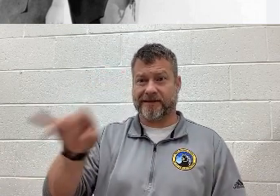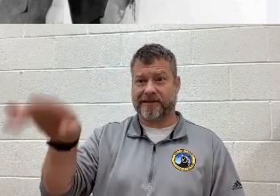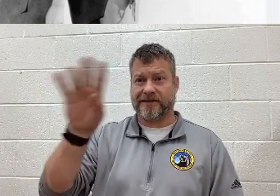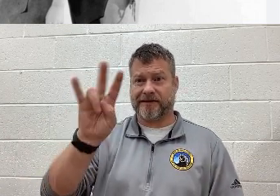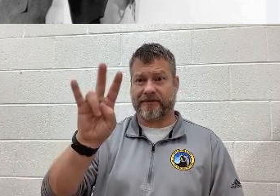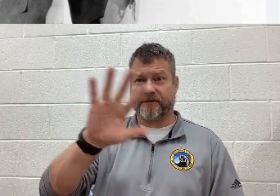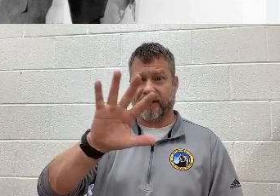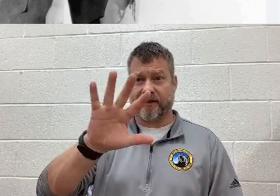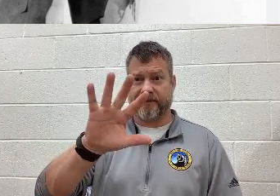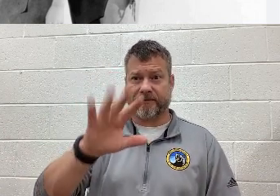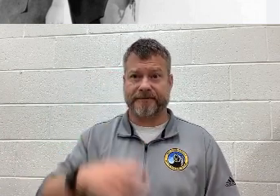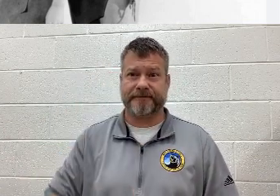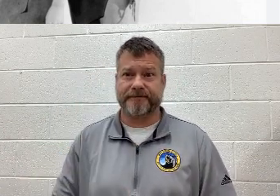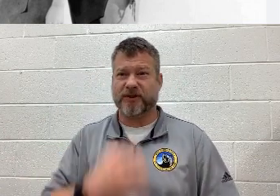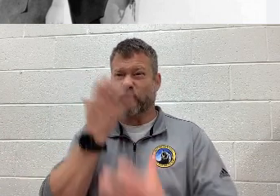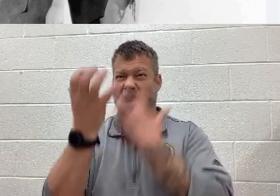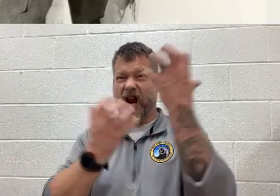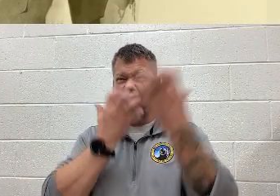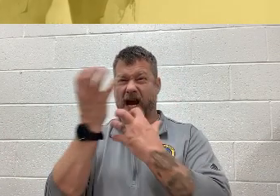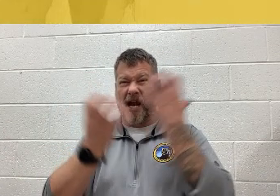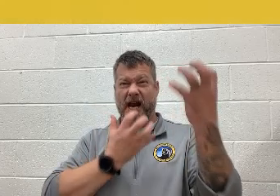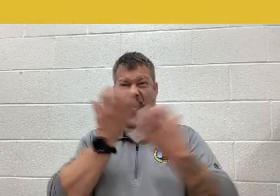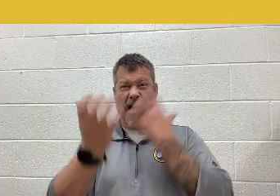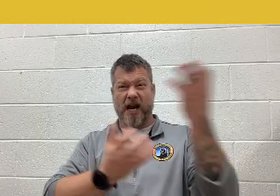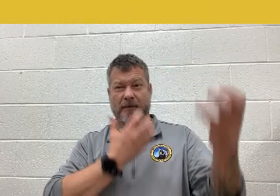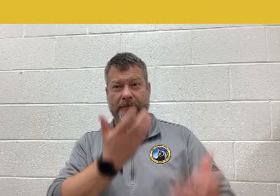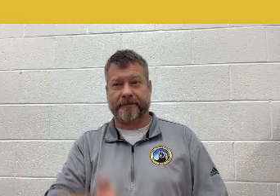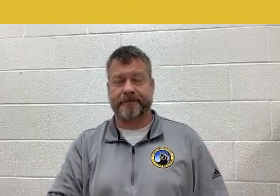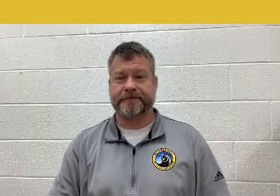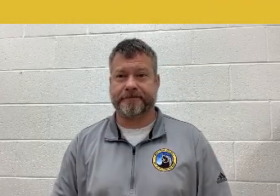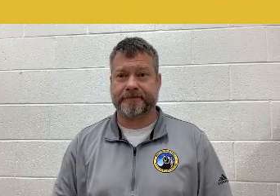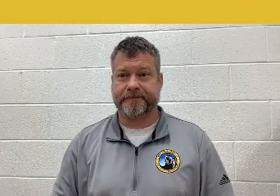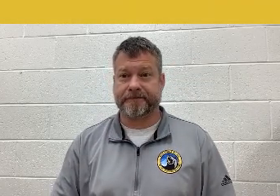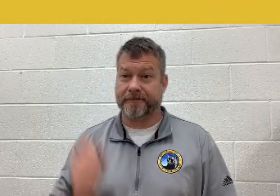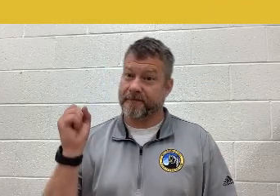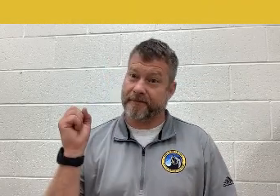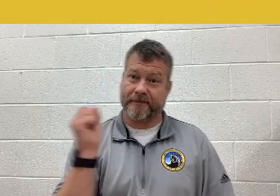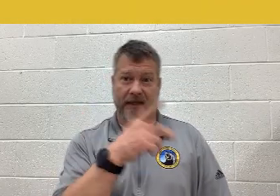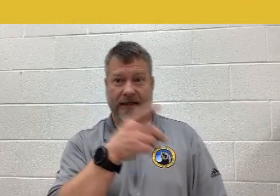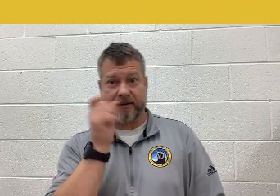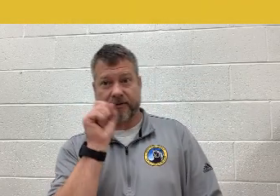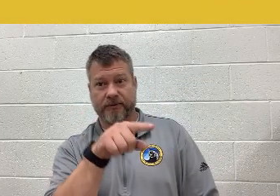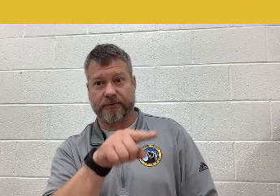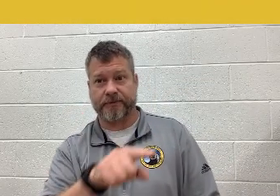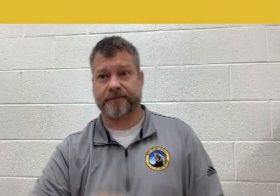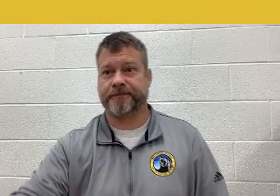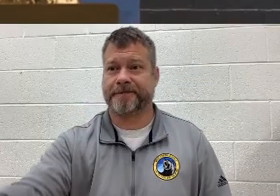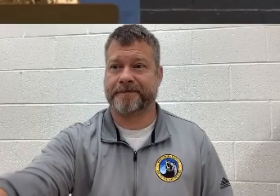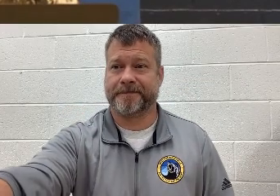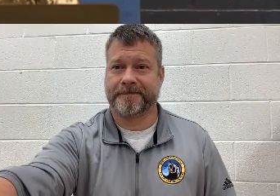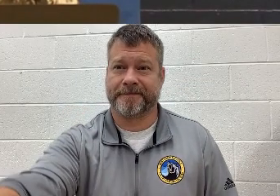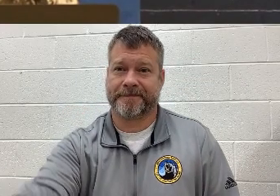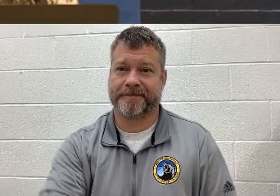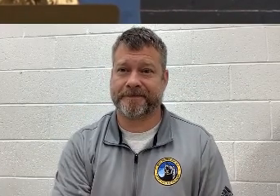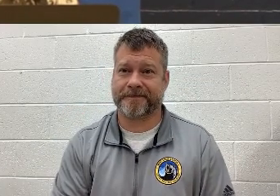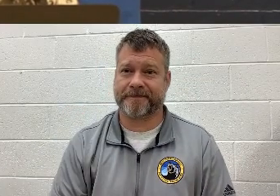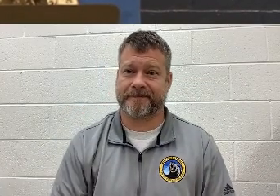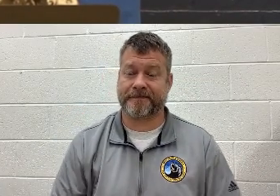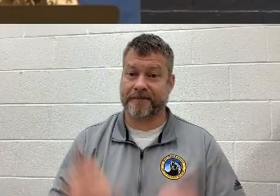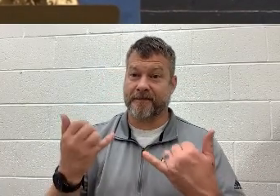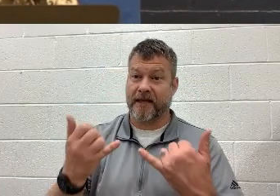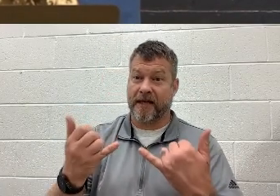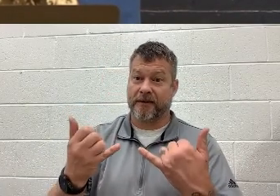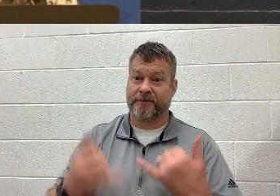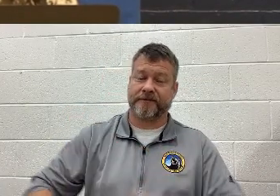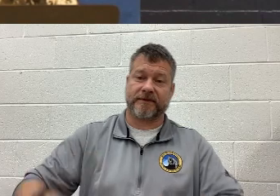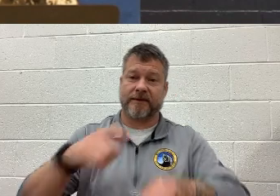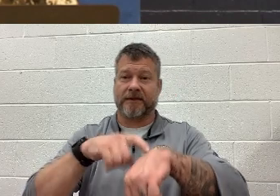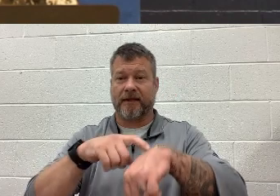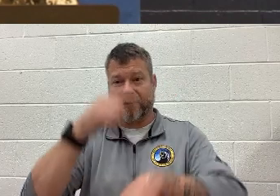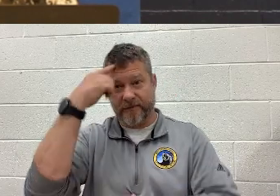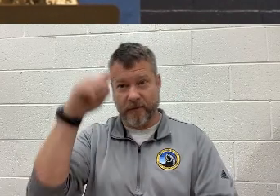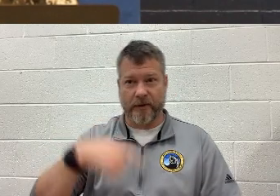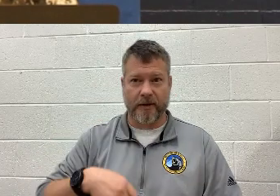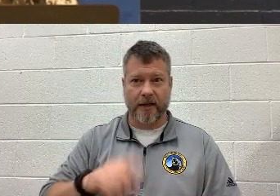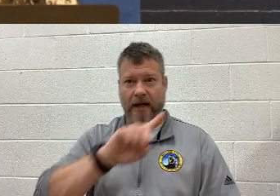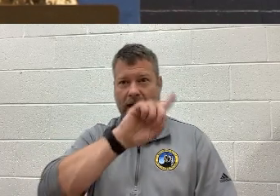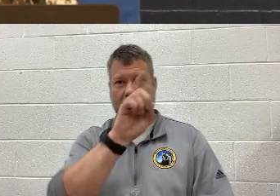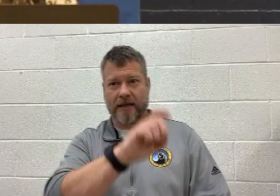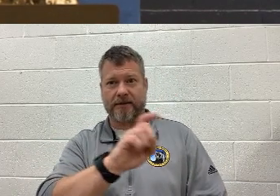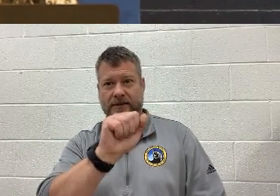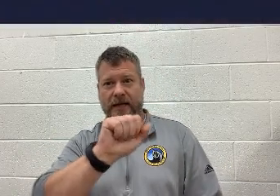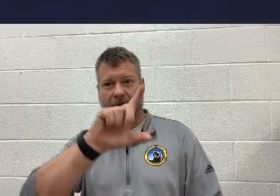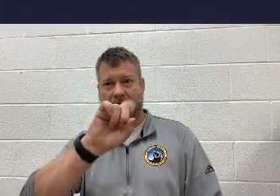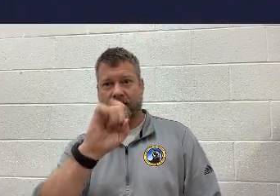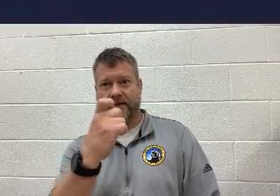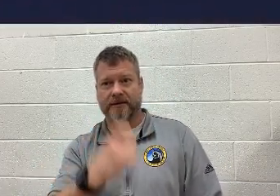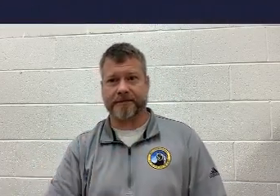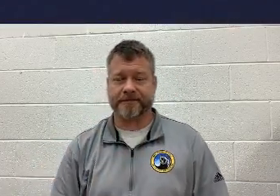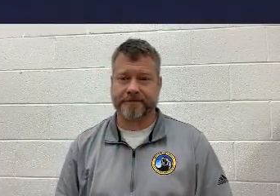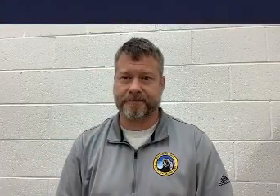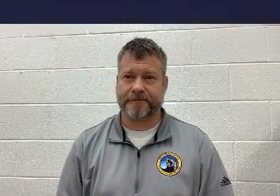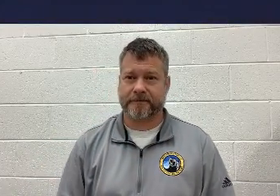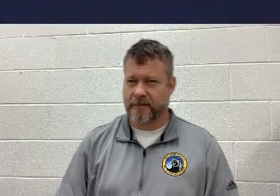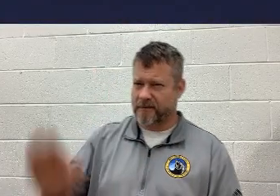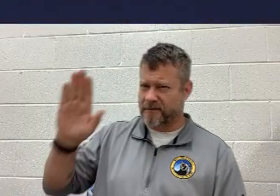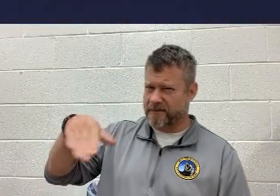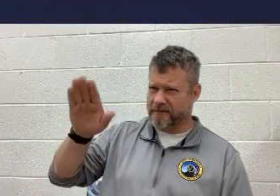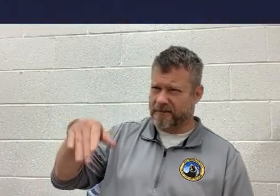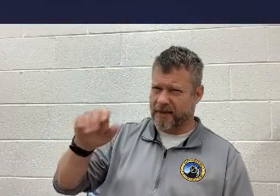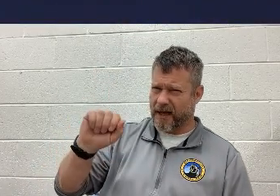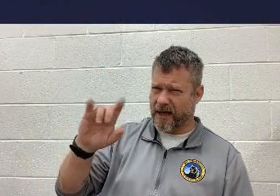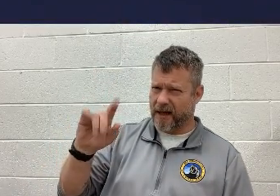movie. Back to you. Now it's time for Ask Alex. Hey Alex, on October 2nd,